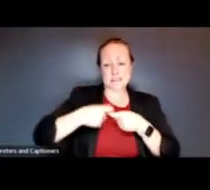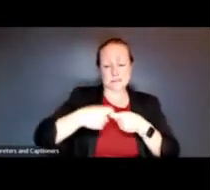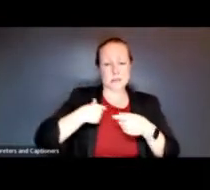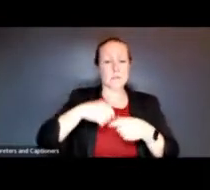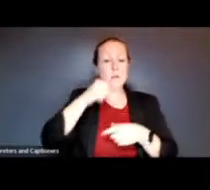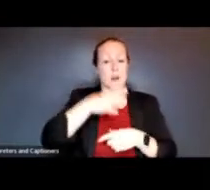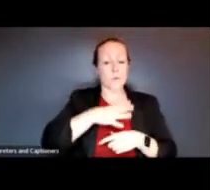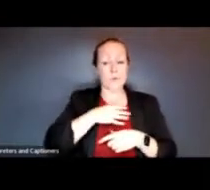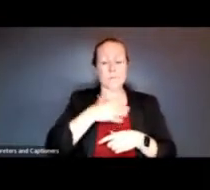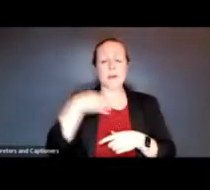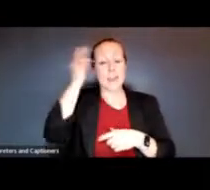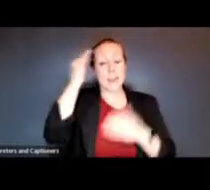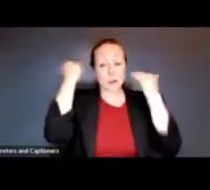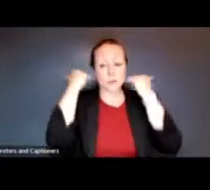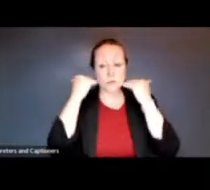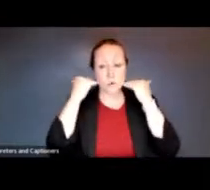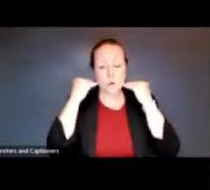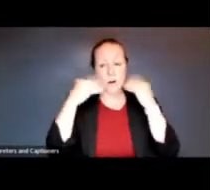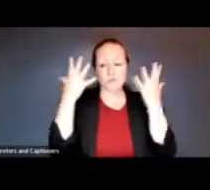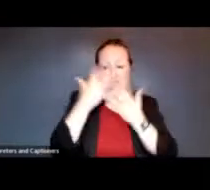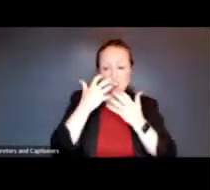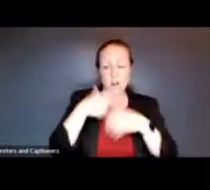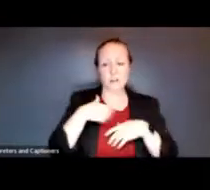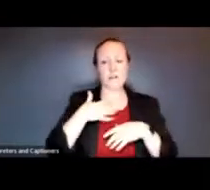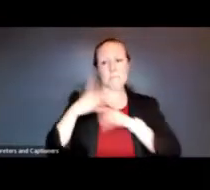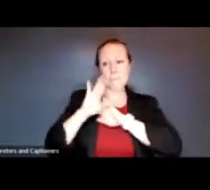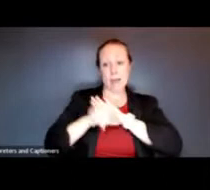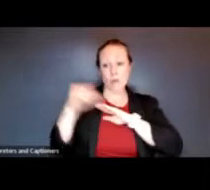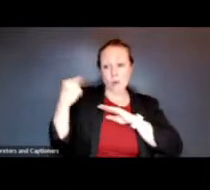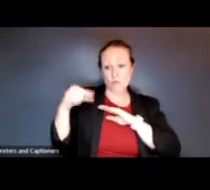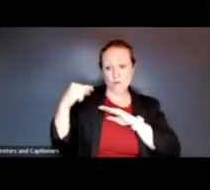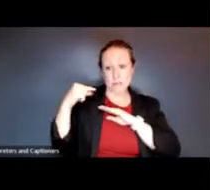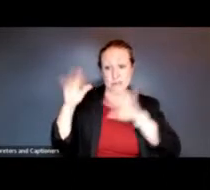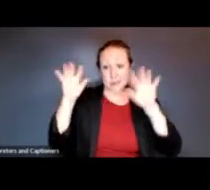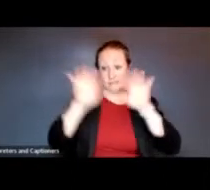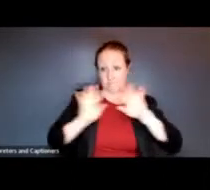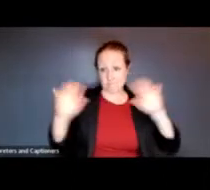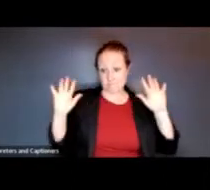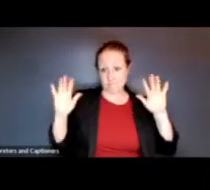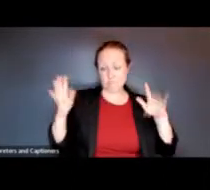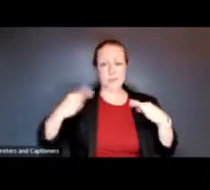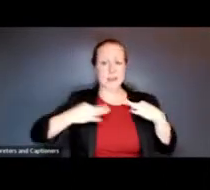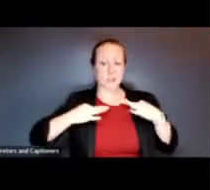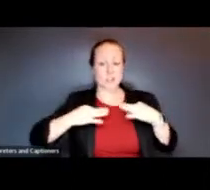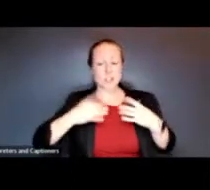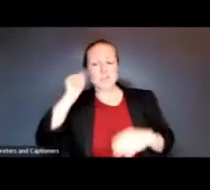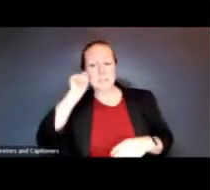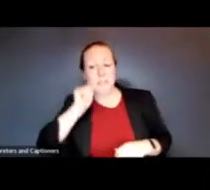hair. I have a green background in the back and I have a beige shirt and a black sweater, red